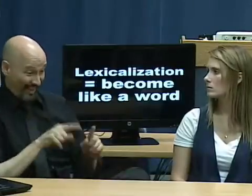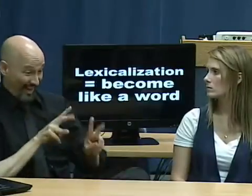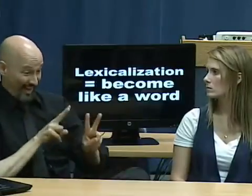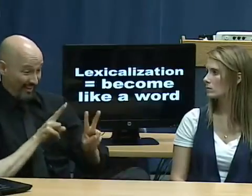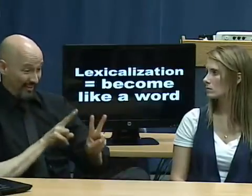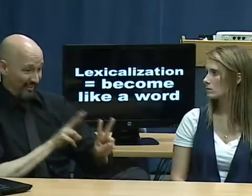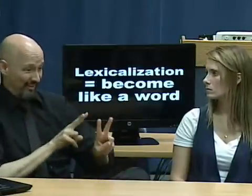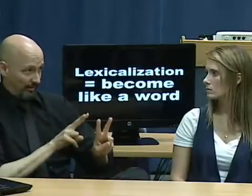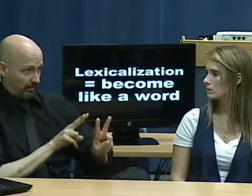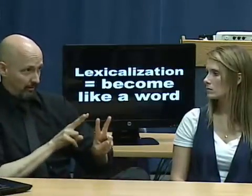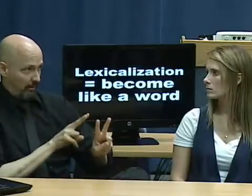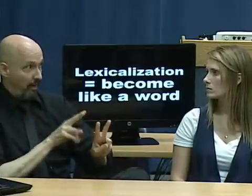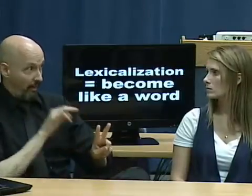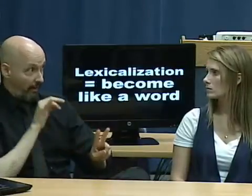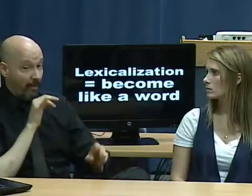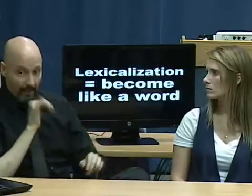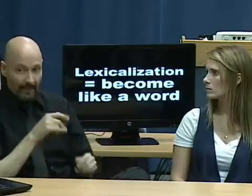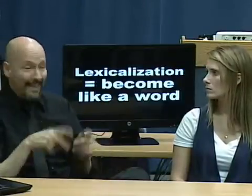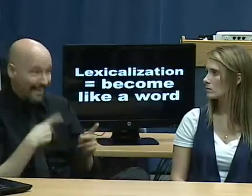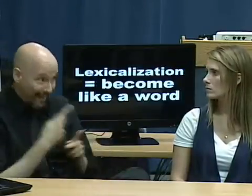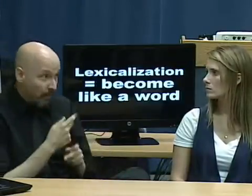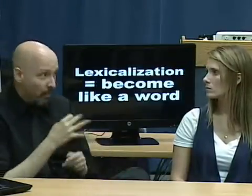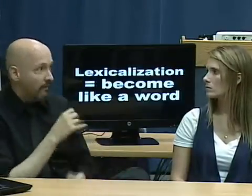That sign, "funeral," is an example of